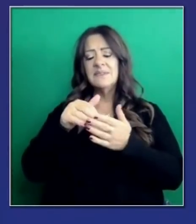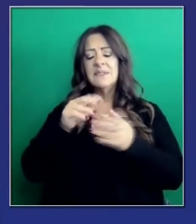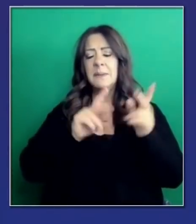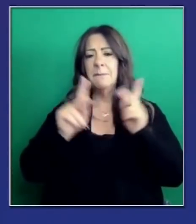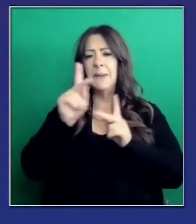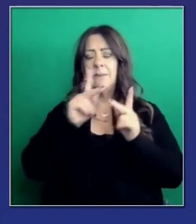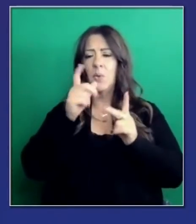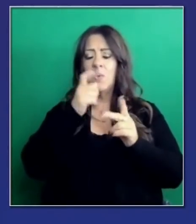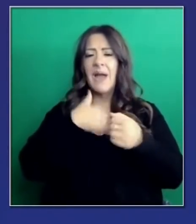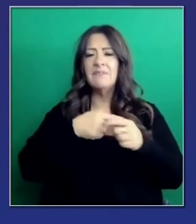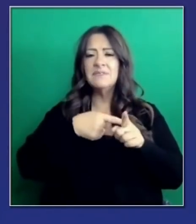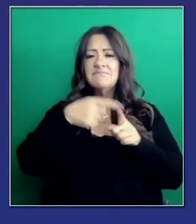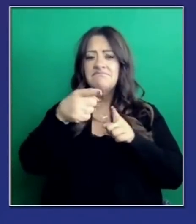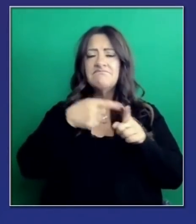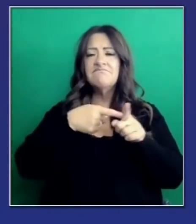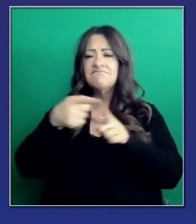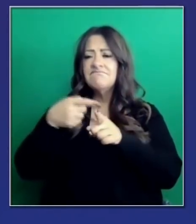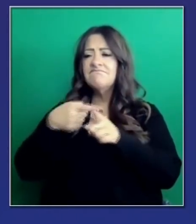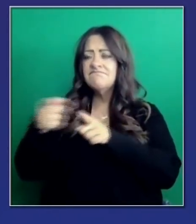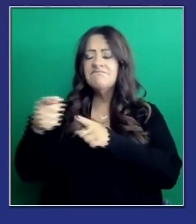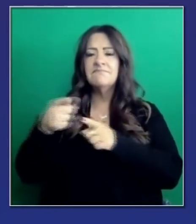WE WERE ABLE TO EXCEED THAT.